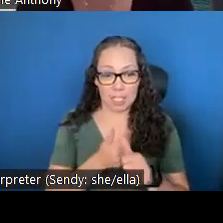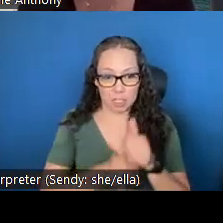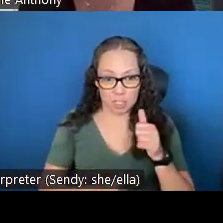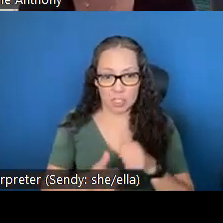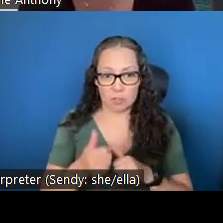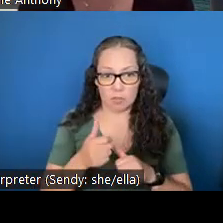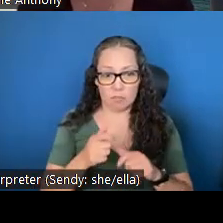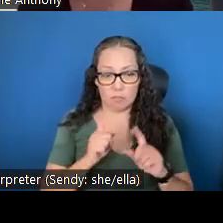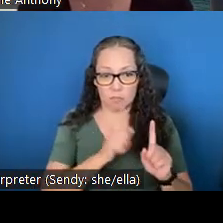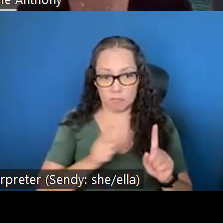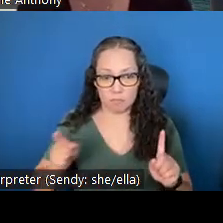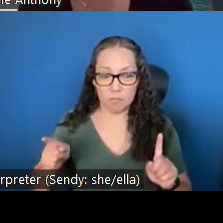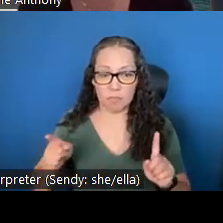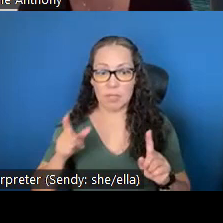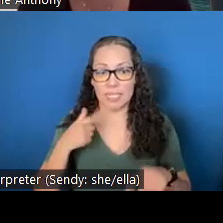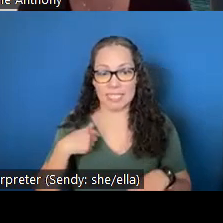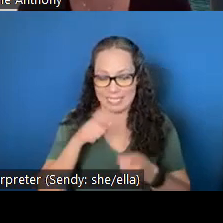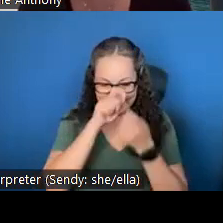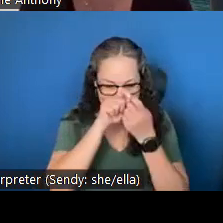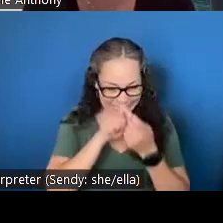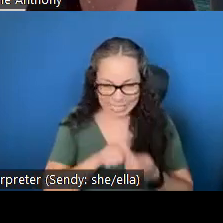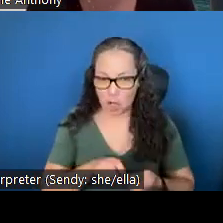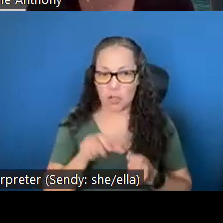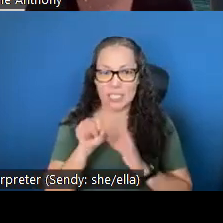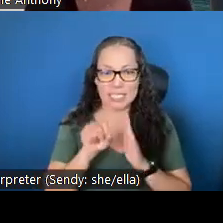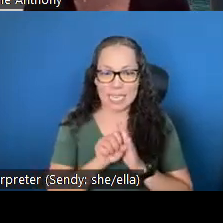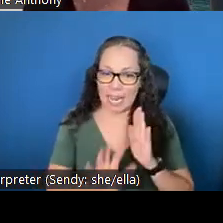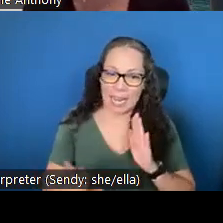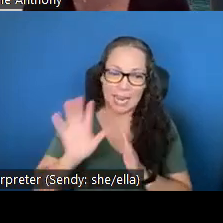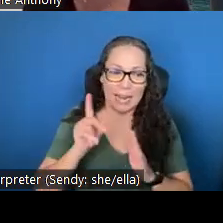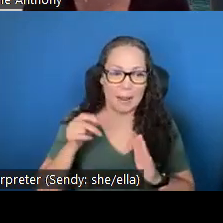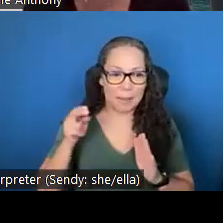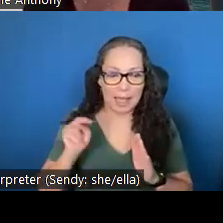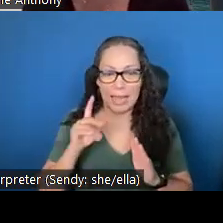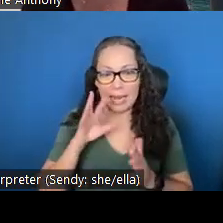um a deep detailed Statewide expansion plan that incorporates Lessons Learned From designated and